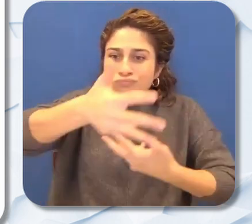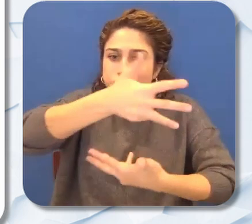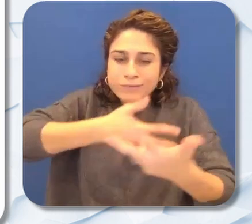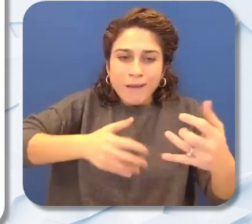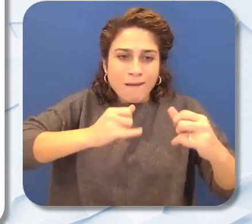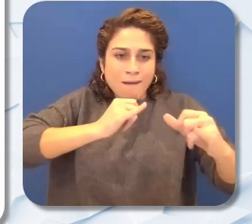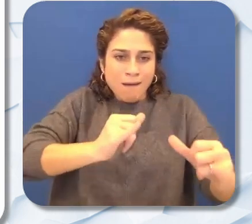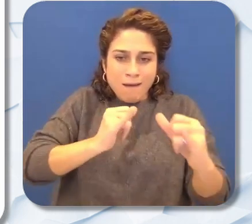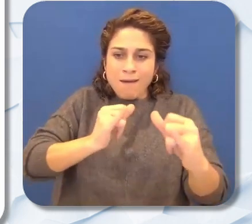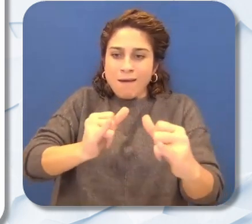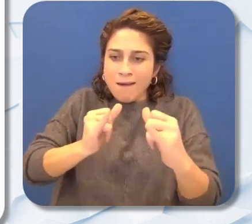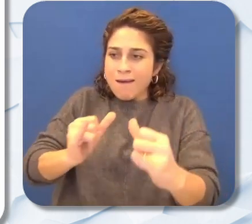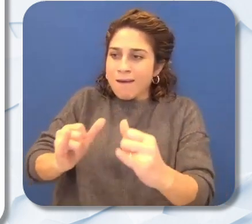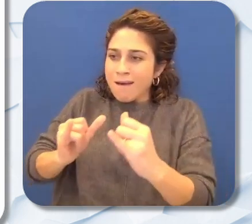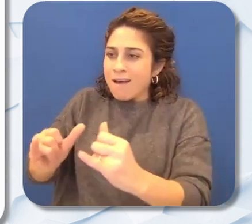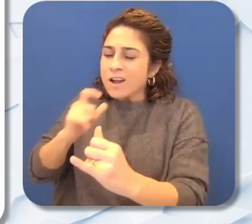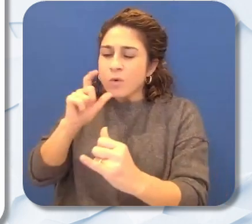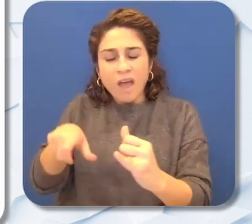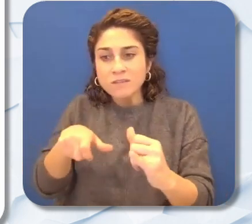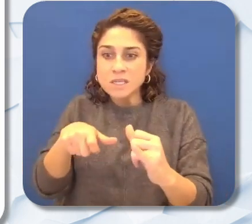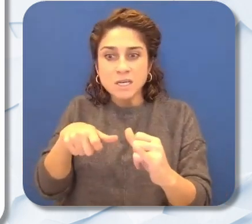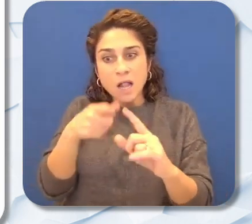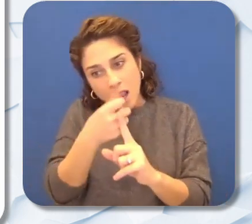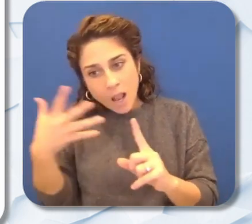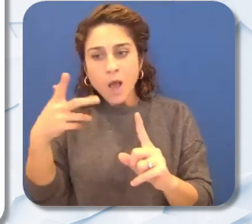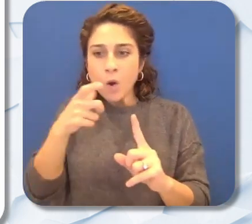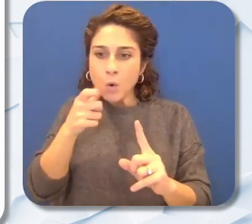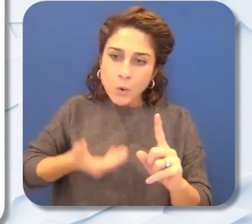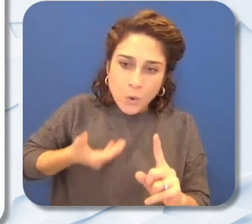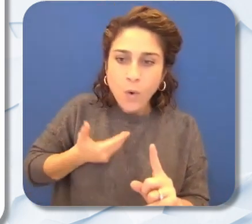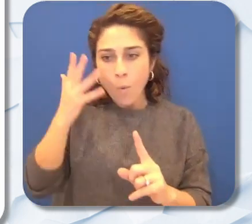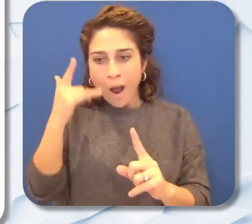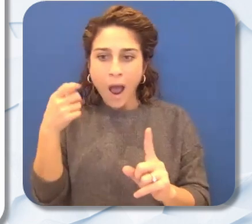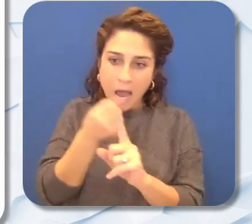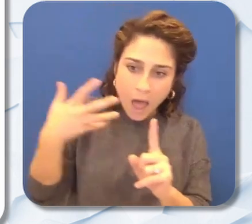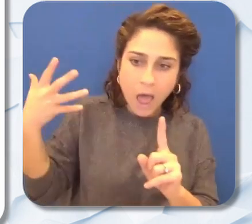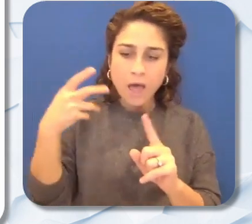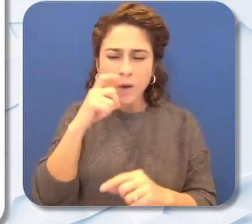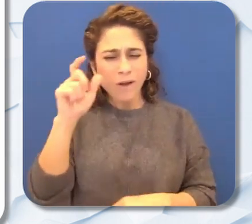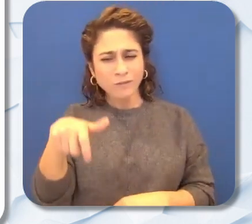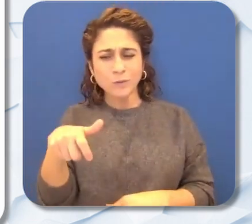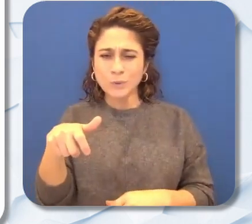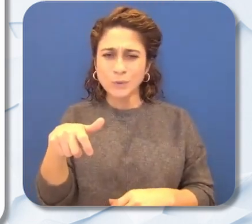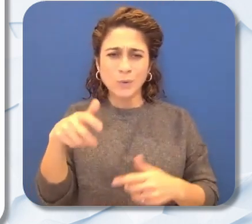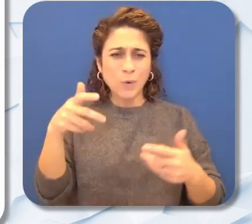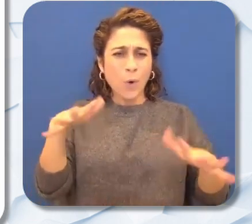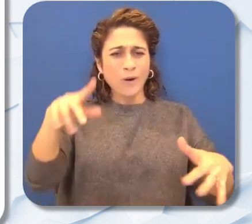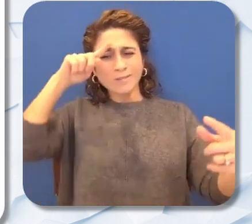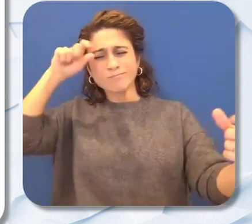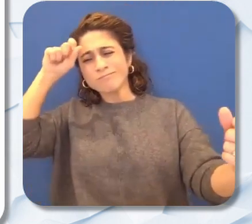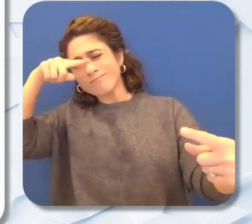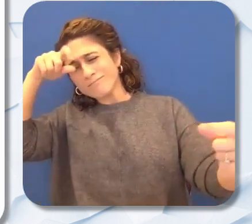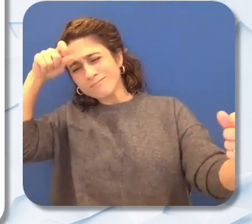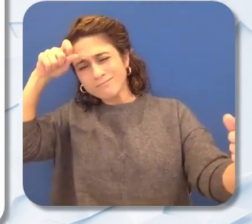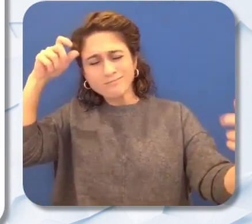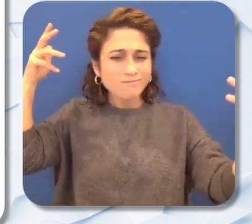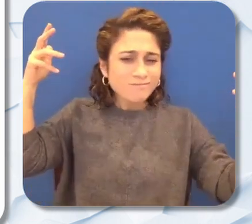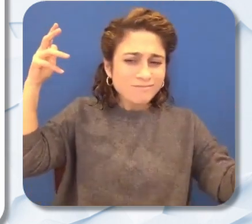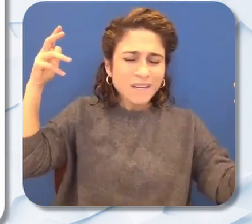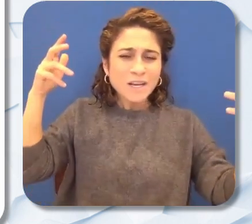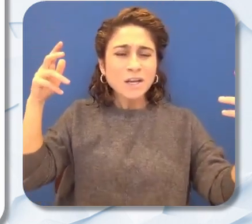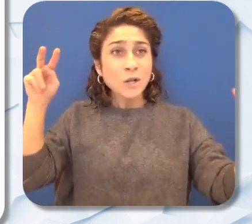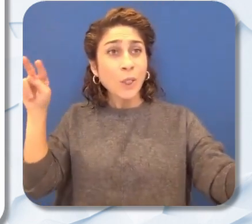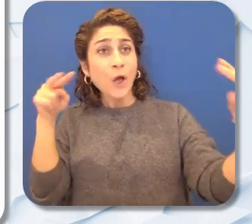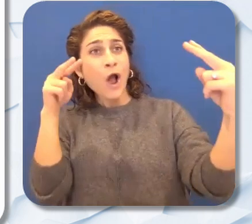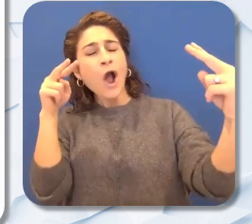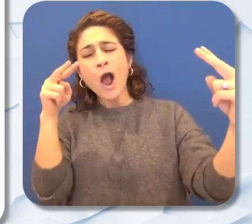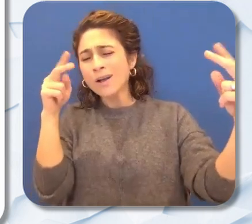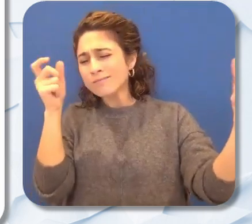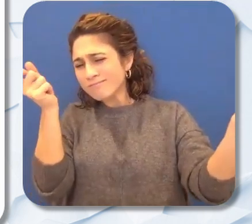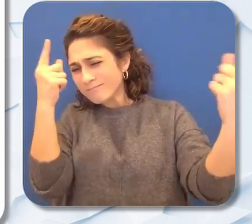overexplain yourself. It's an opportunity where you can just look. And you have no you don't